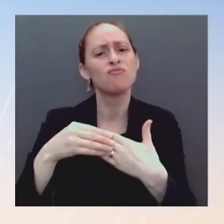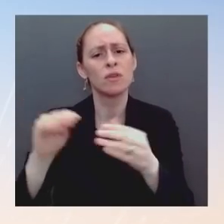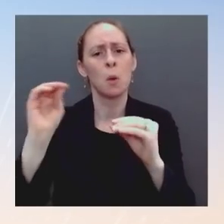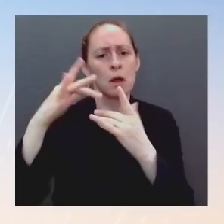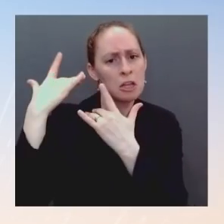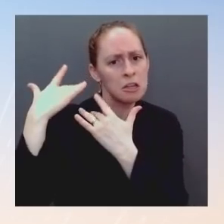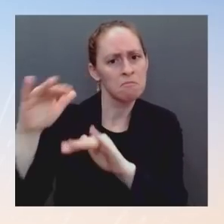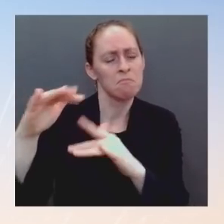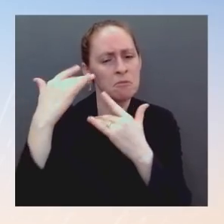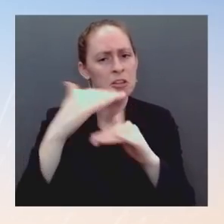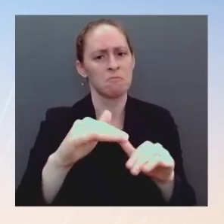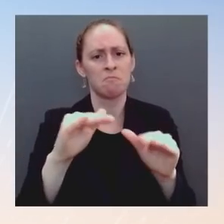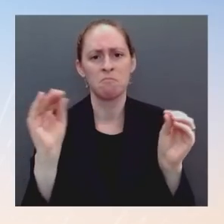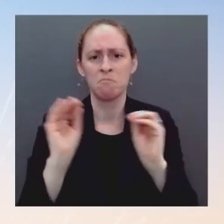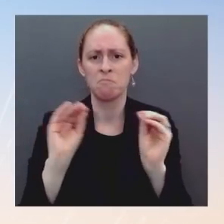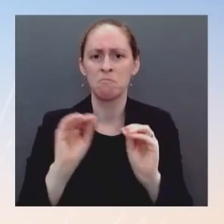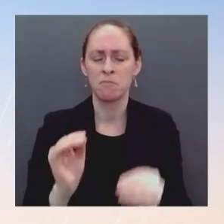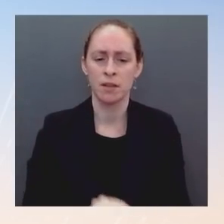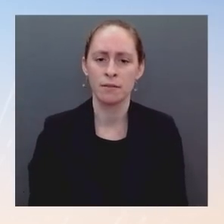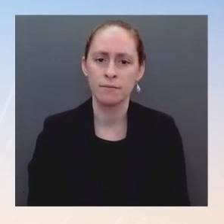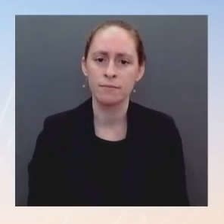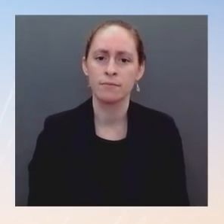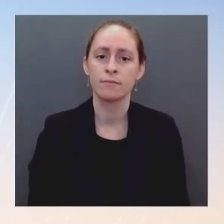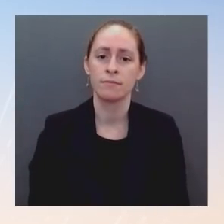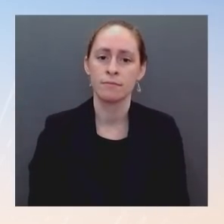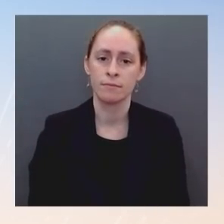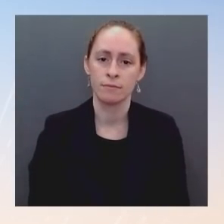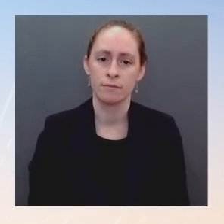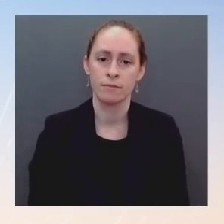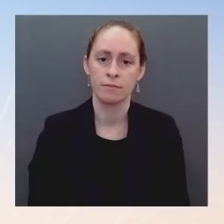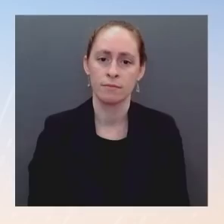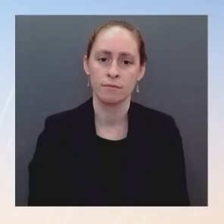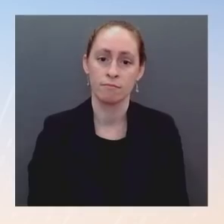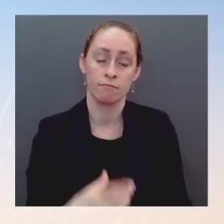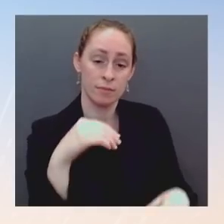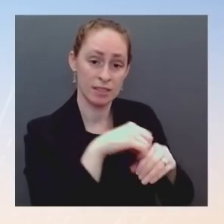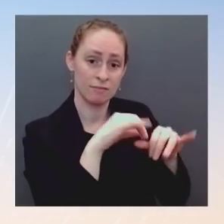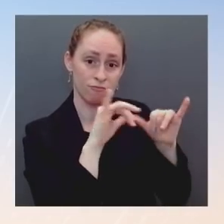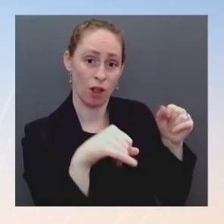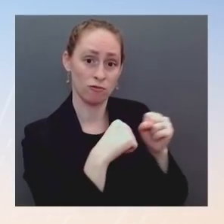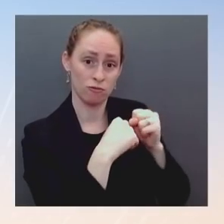We just published this massive booklet with the intention of providing a bunch of guidance